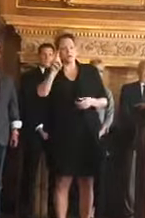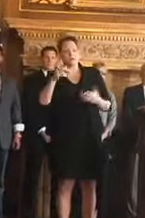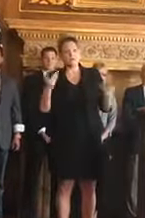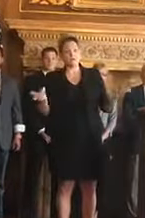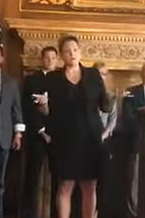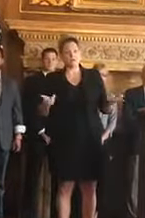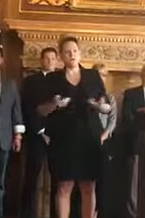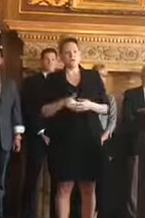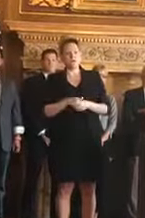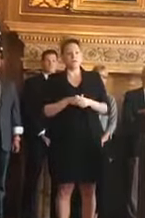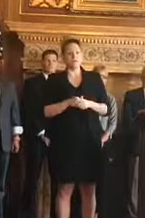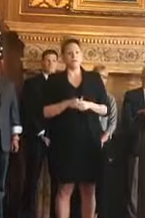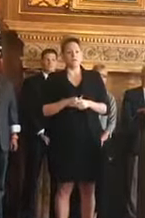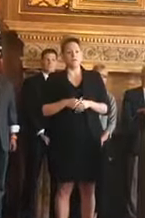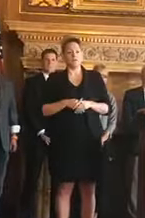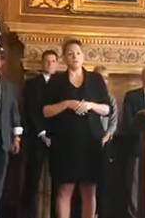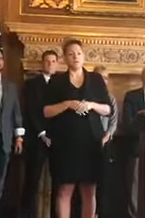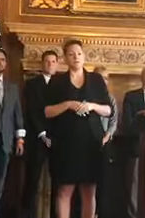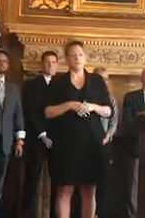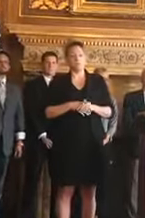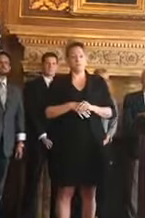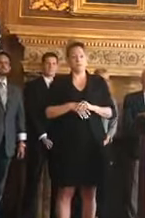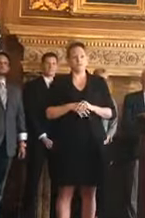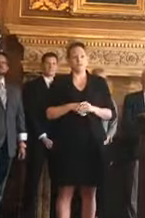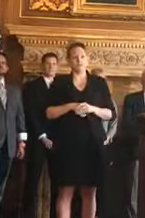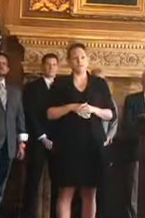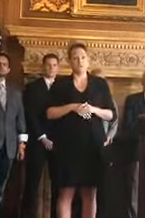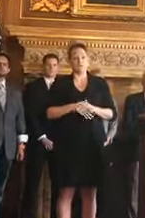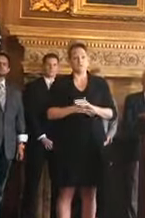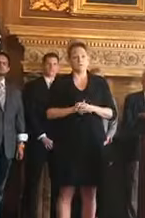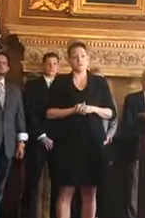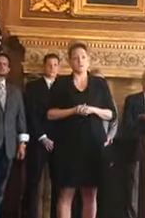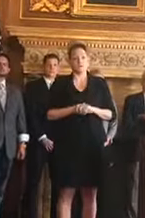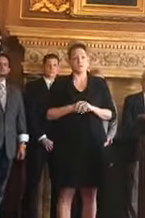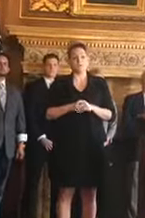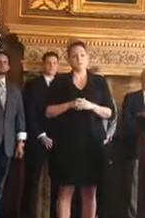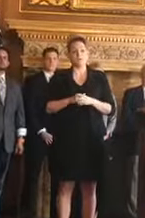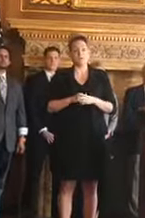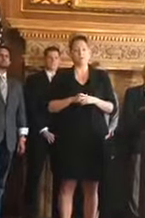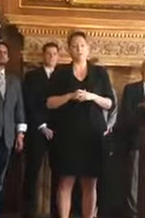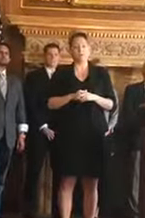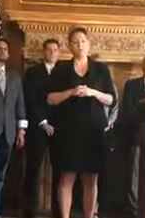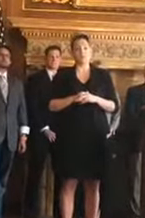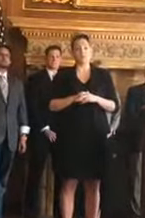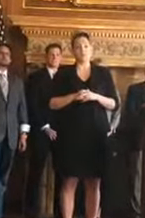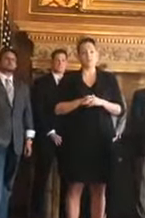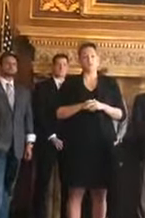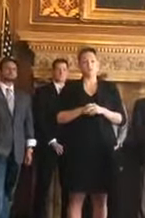If the doctor has a specialty as an ear, nose, and throat doctor, you want to make sure you